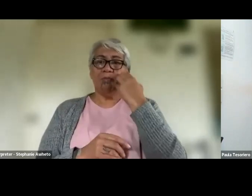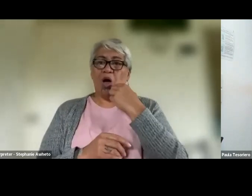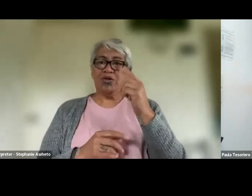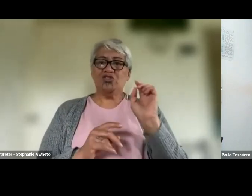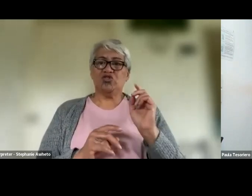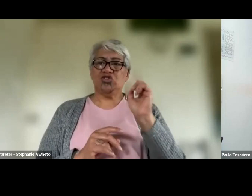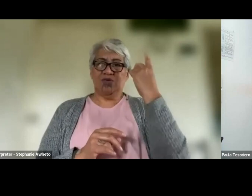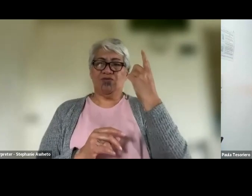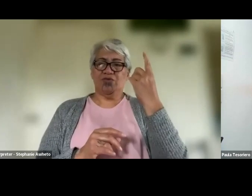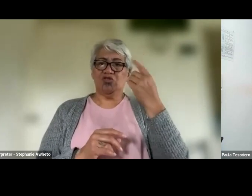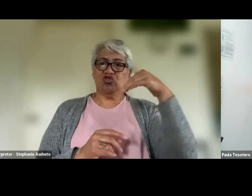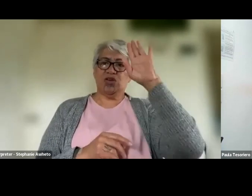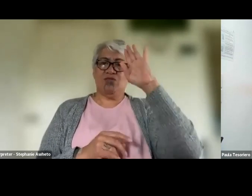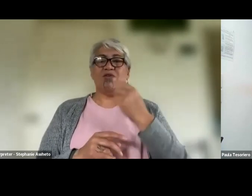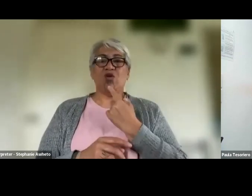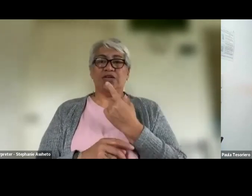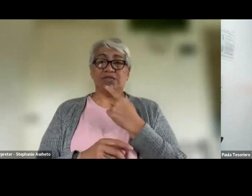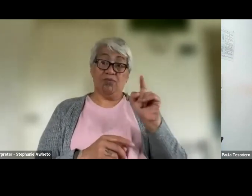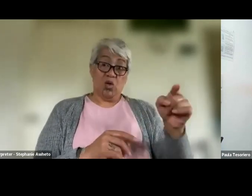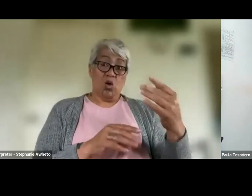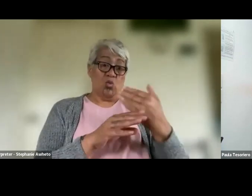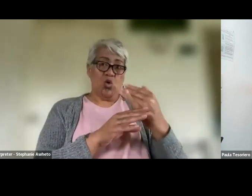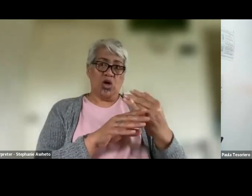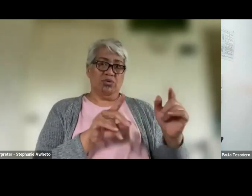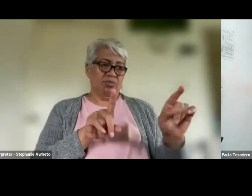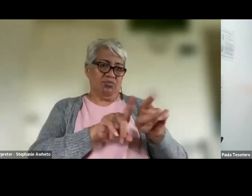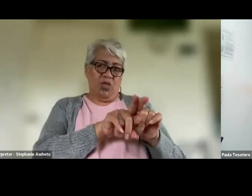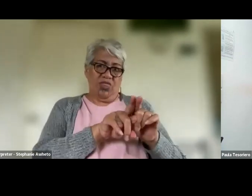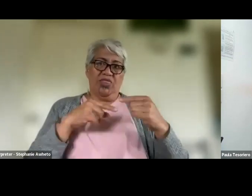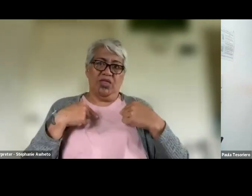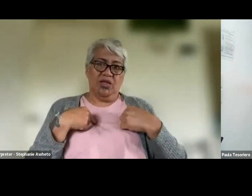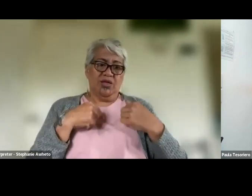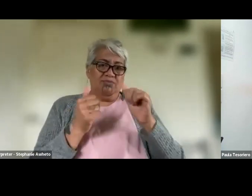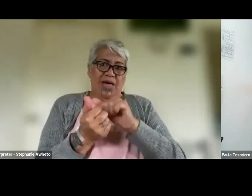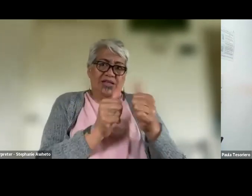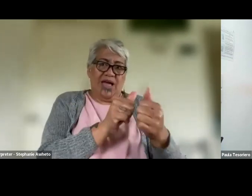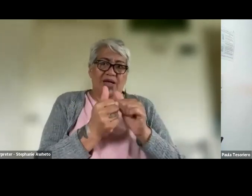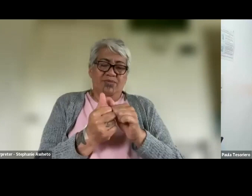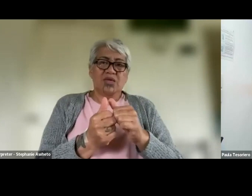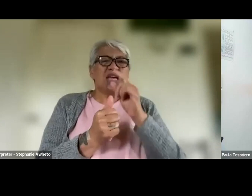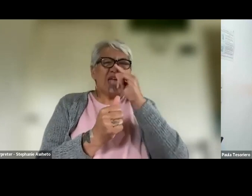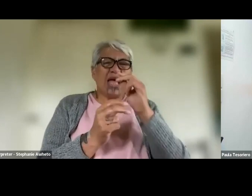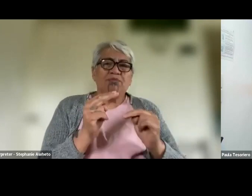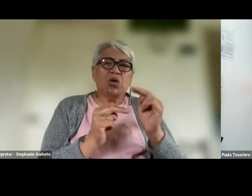who next year will be working in partnership to build our Te Tiriti o Waitangi framework,